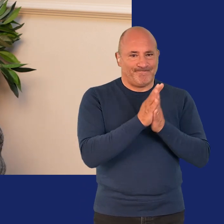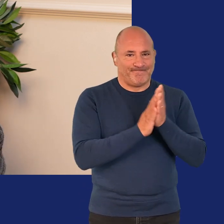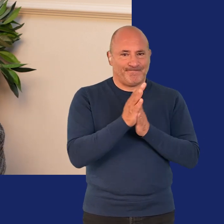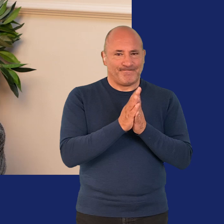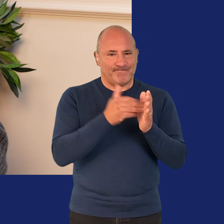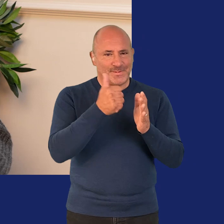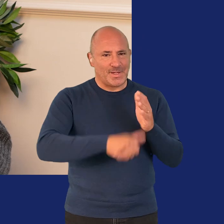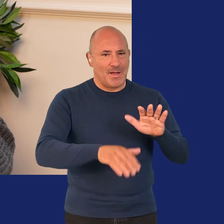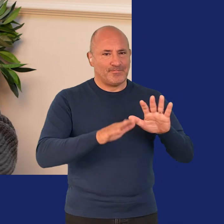Kicking off.